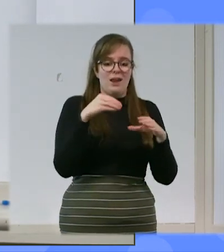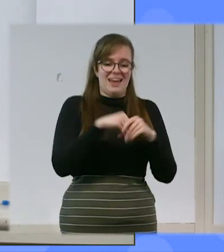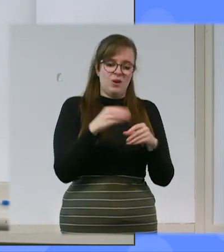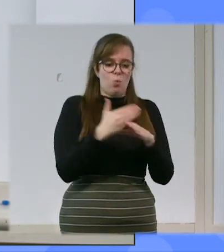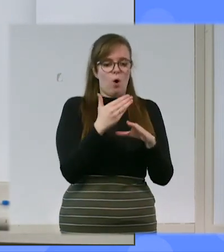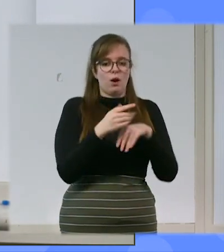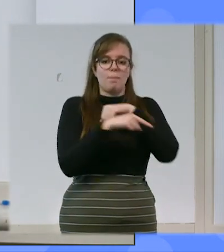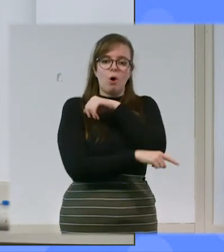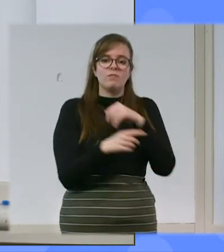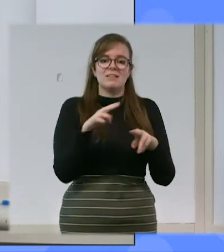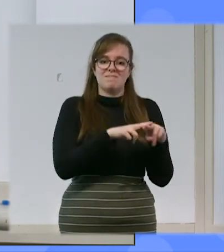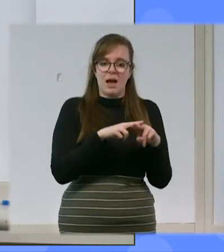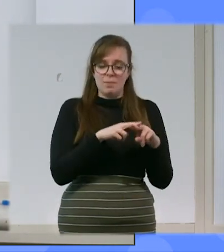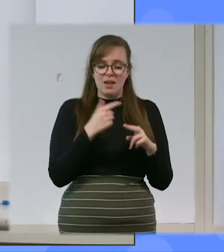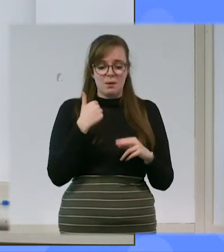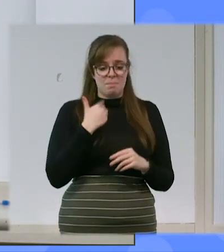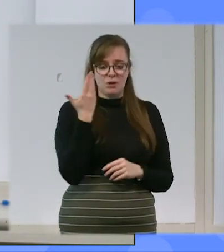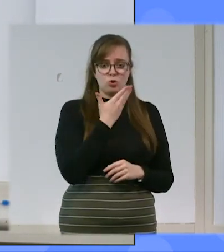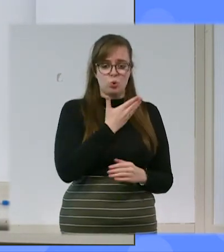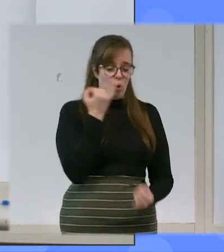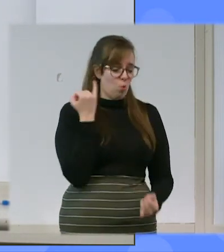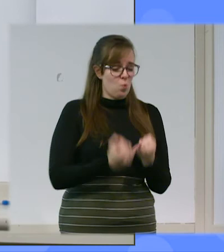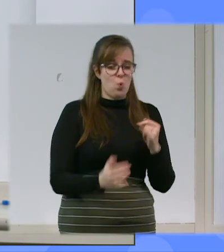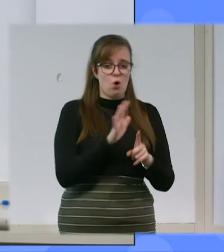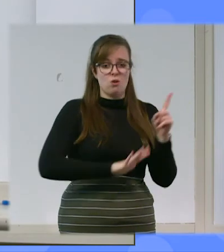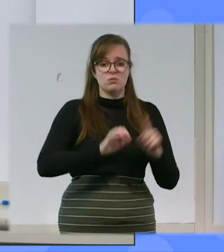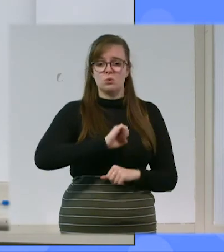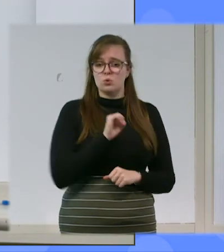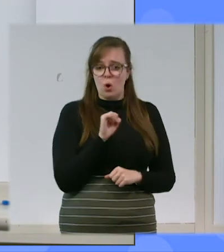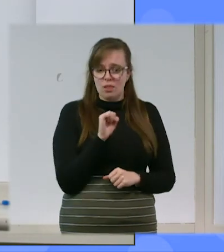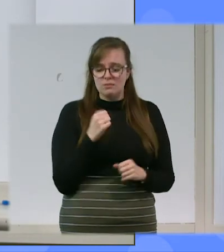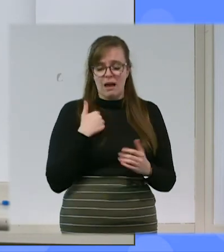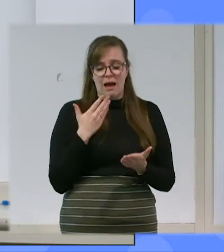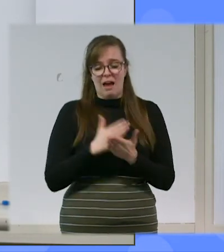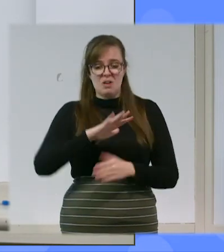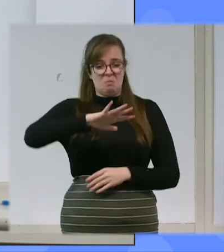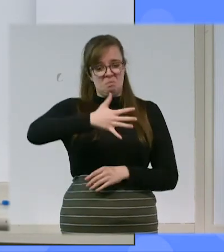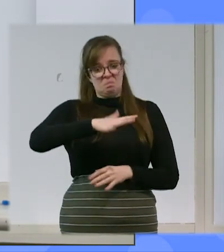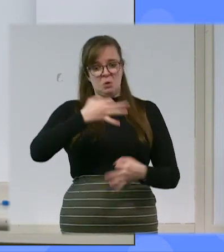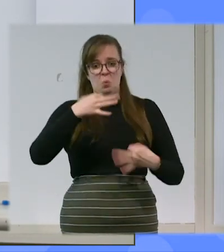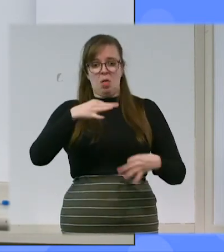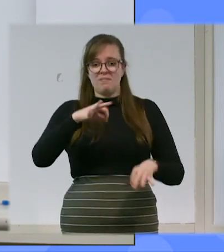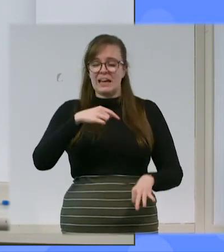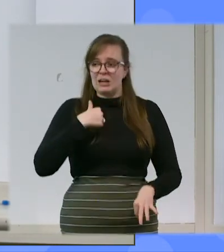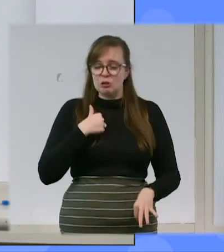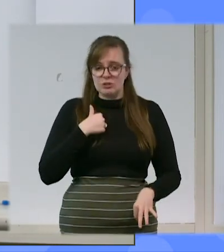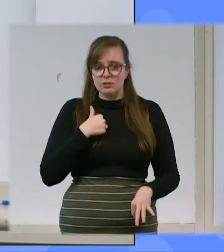the worst schools in Scotland I have distinct leverage educational qualifications so the creation of employment for everyone and the